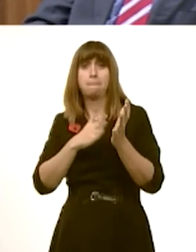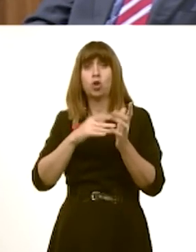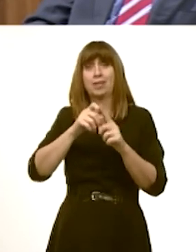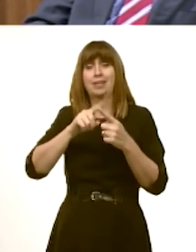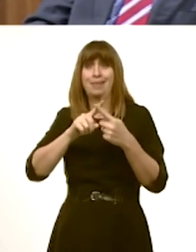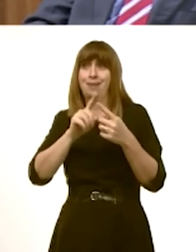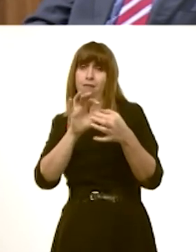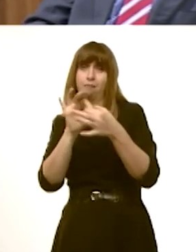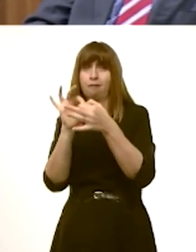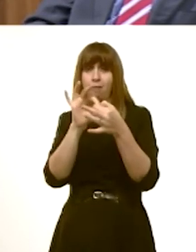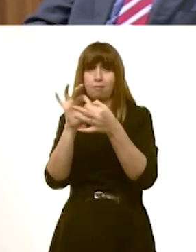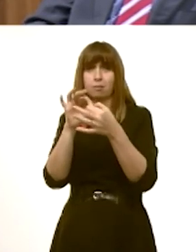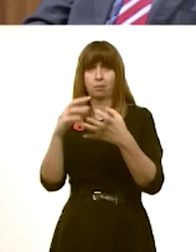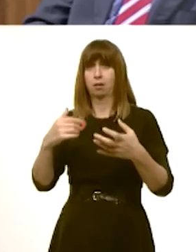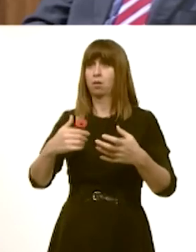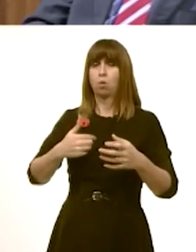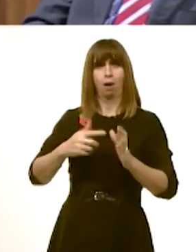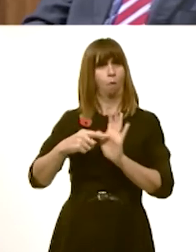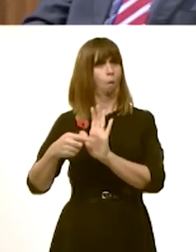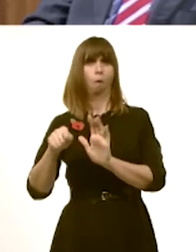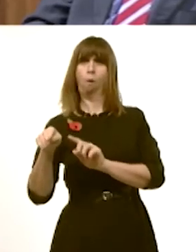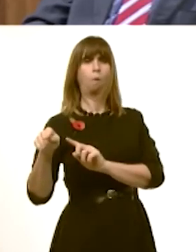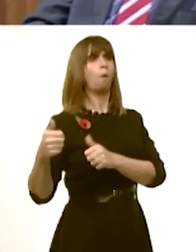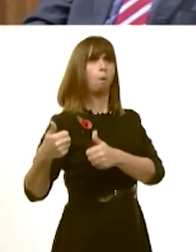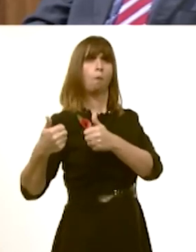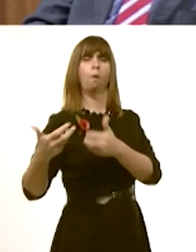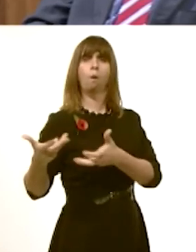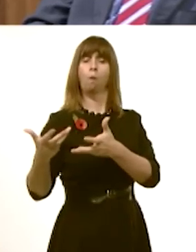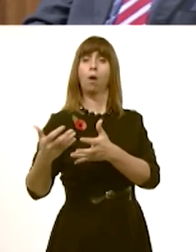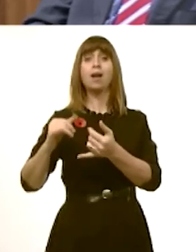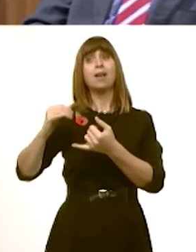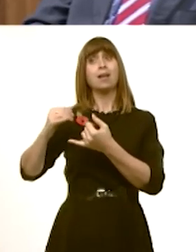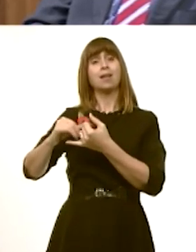We are promoting, and it's good to see the Secretary of State coming in behind us.